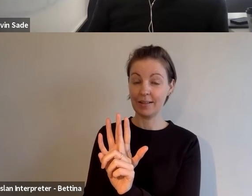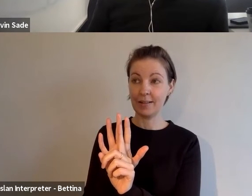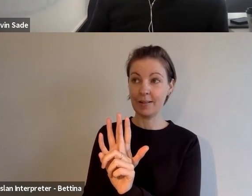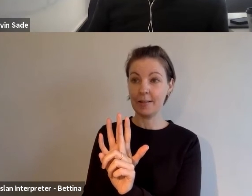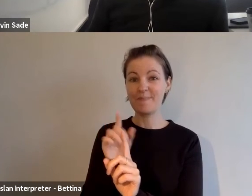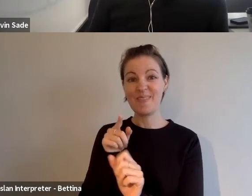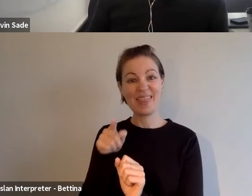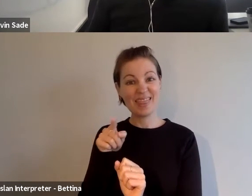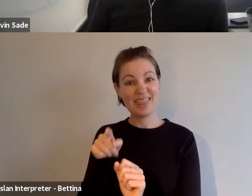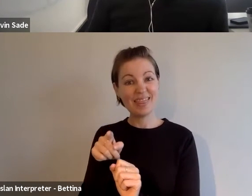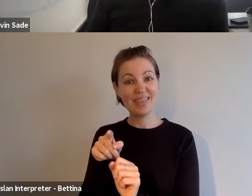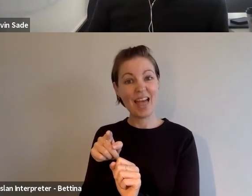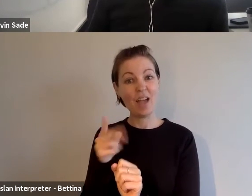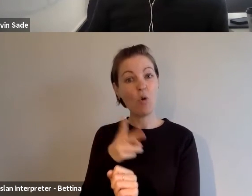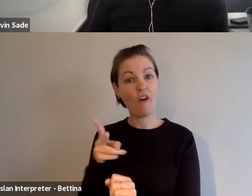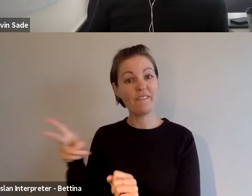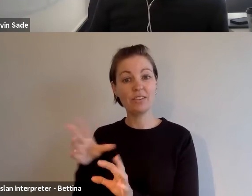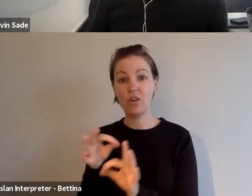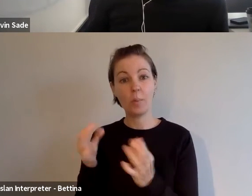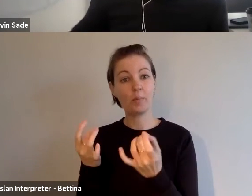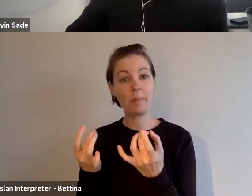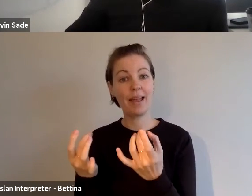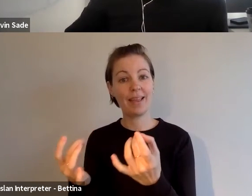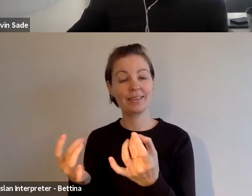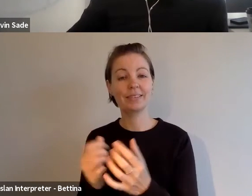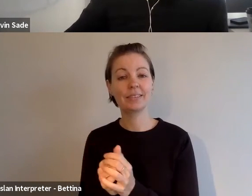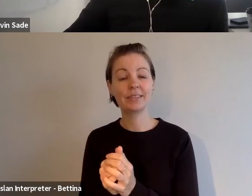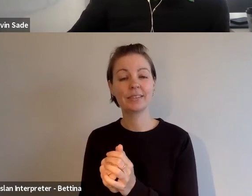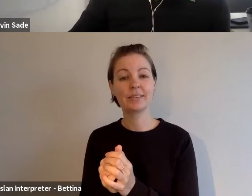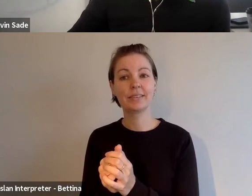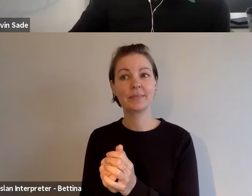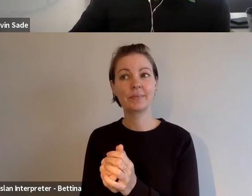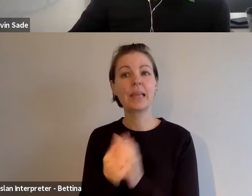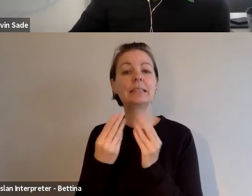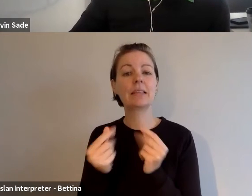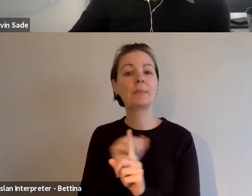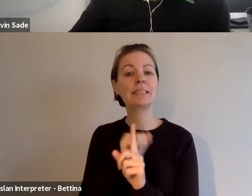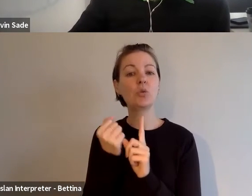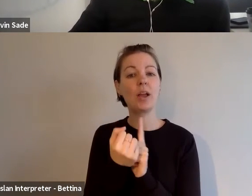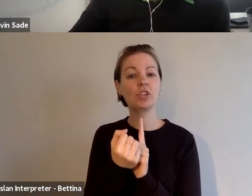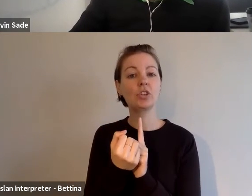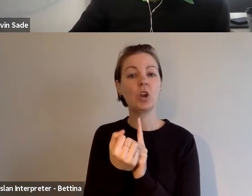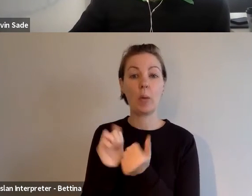. And so we did have situations where partners were not sure